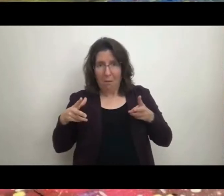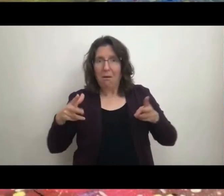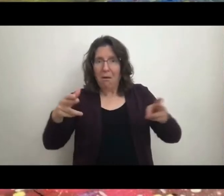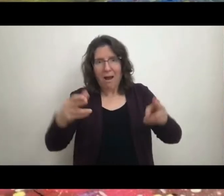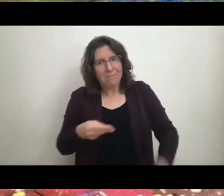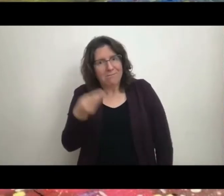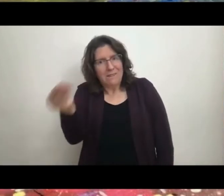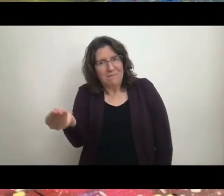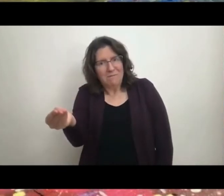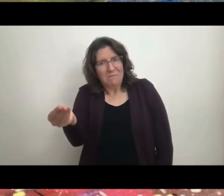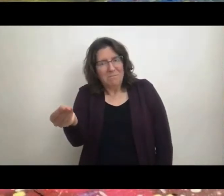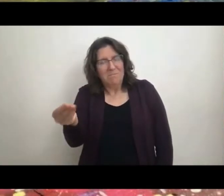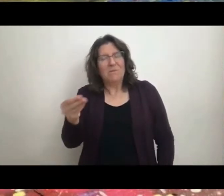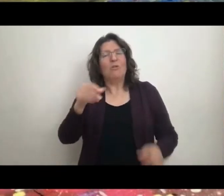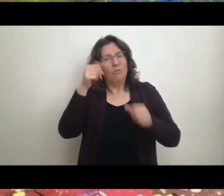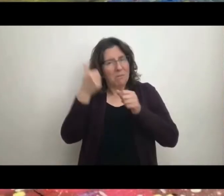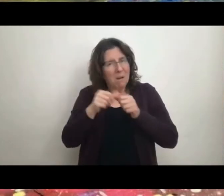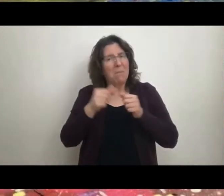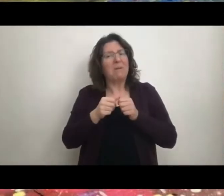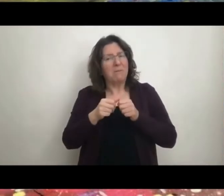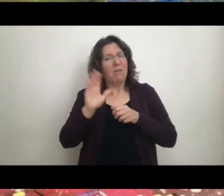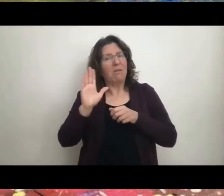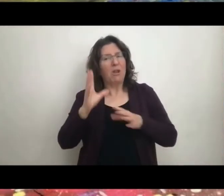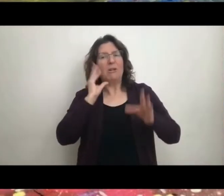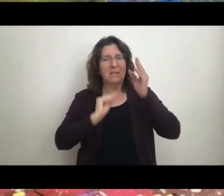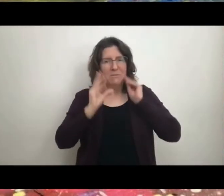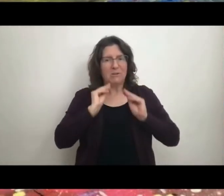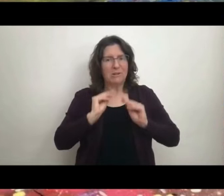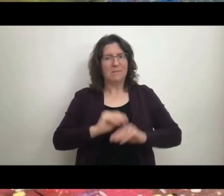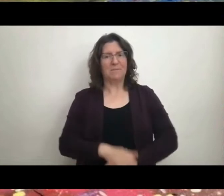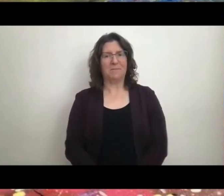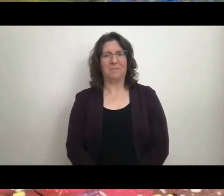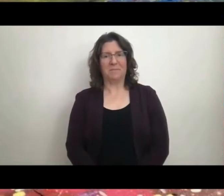given the piece they liked. It was a key reminder of the importance of the painting experience.